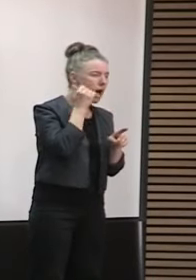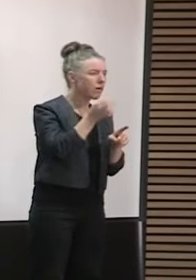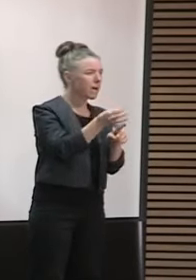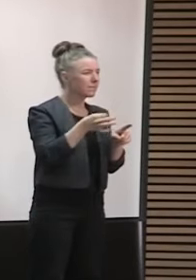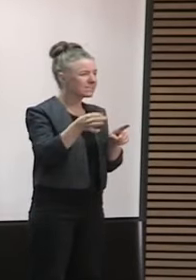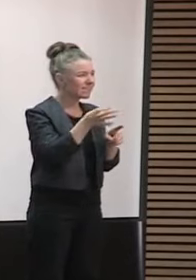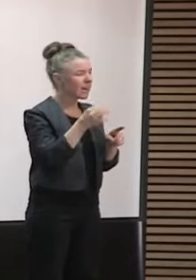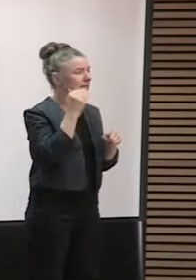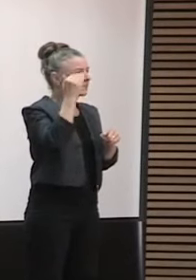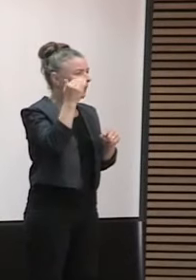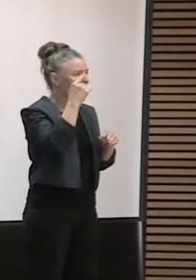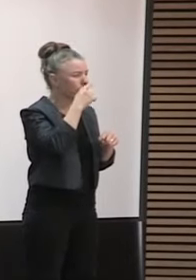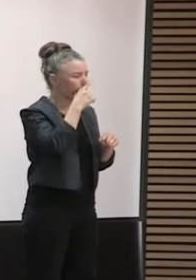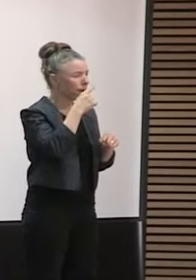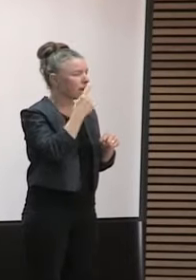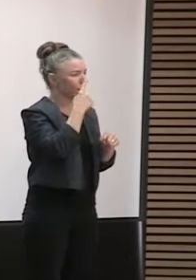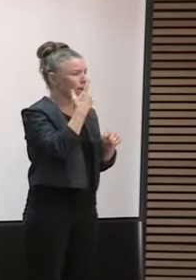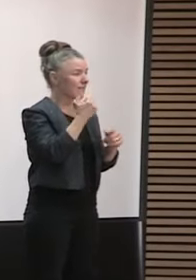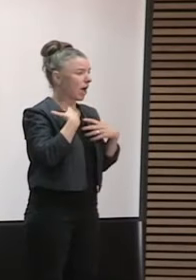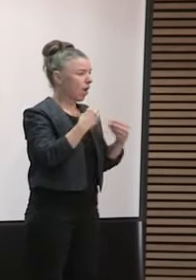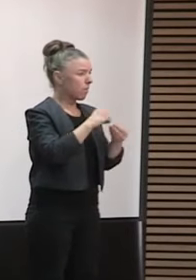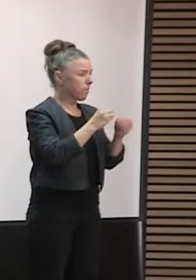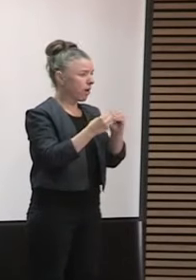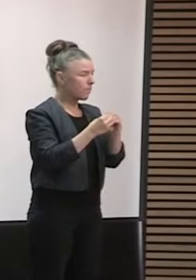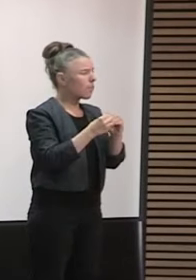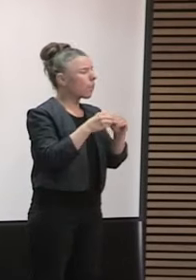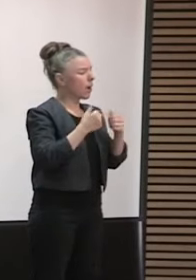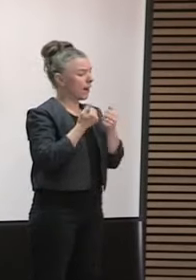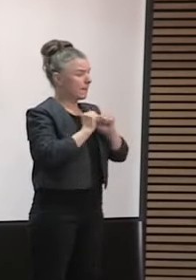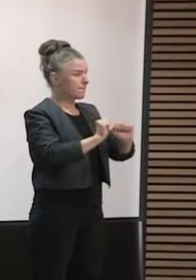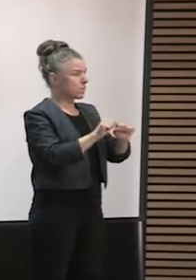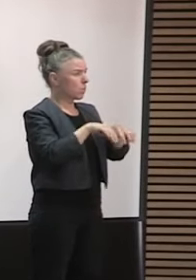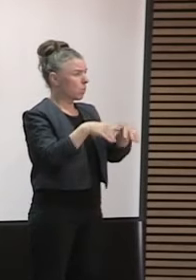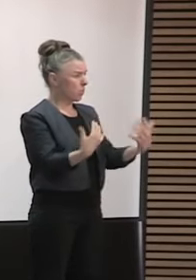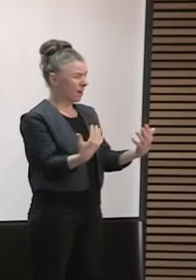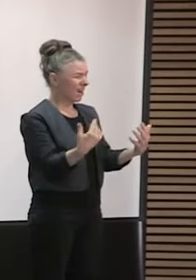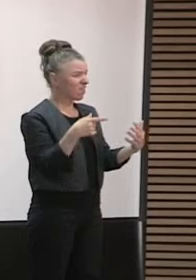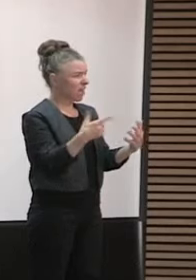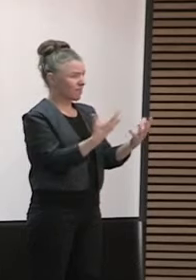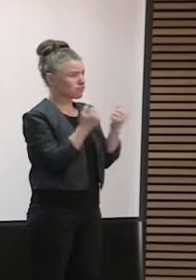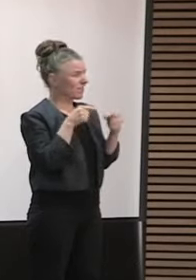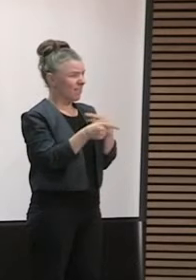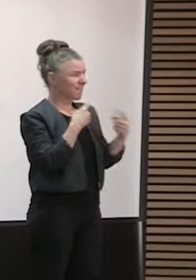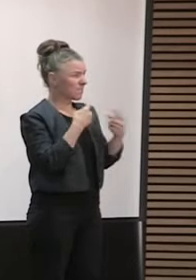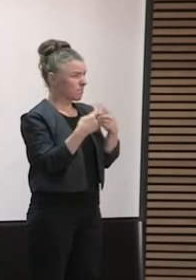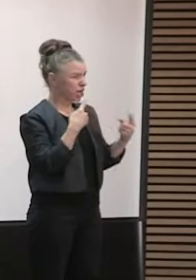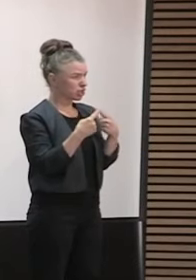are they free? They will be free, yes. OK.